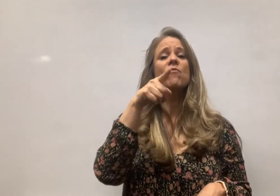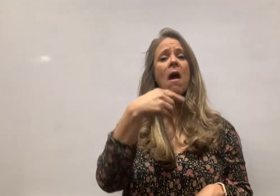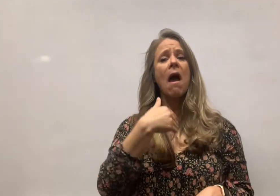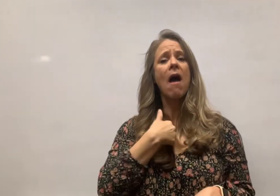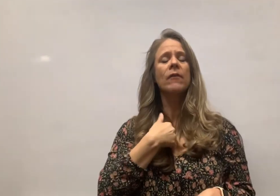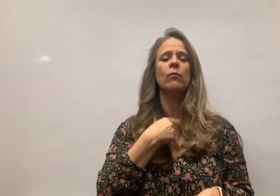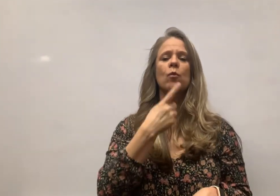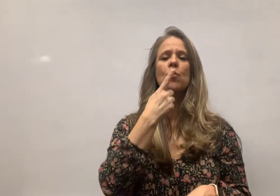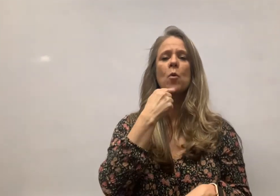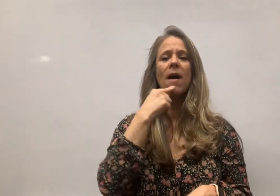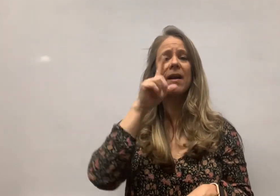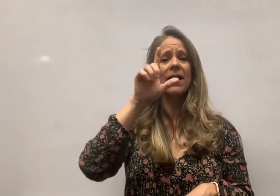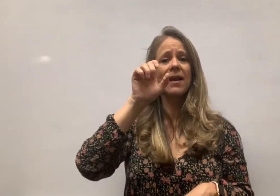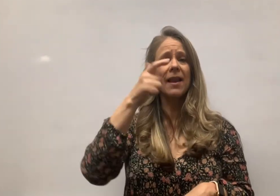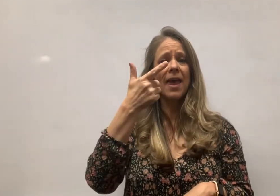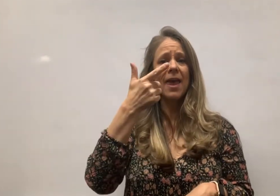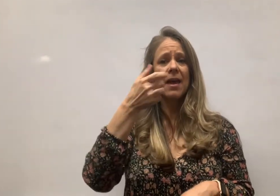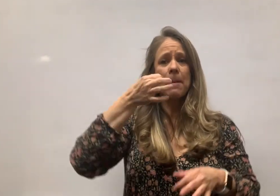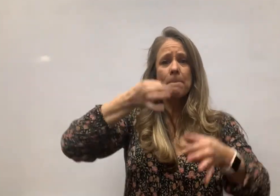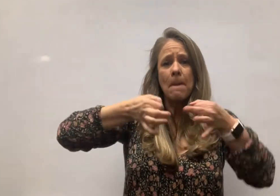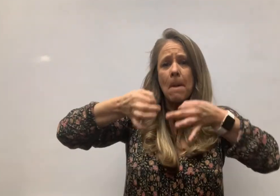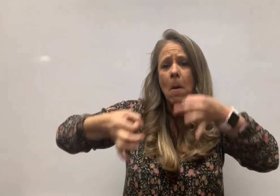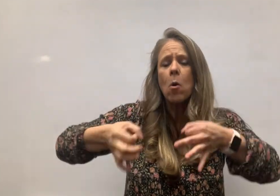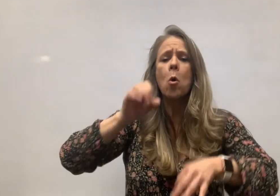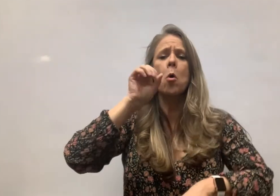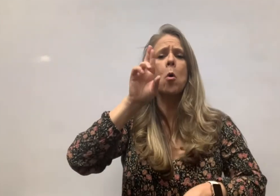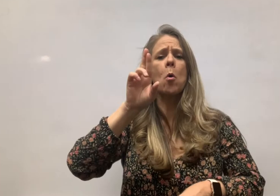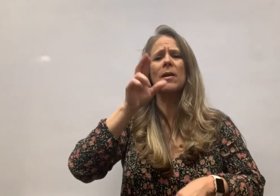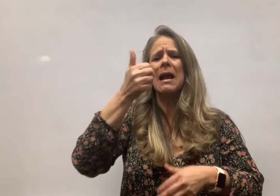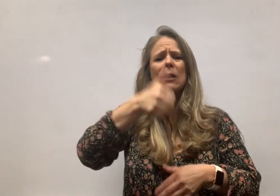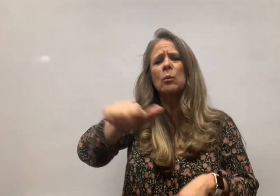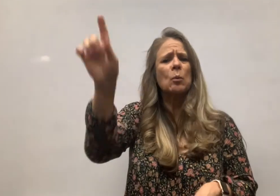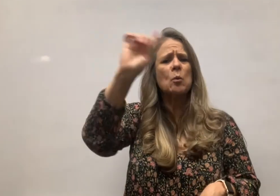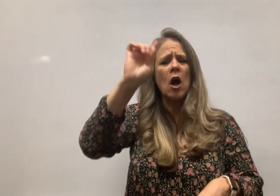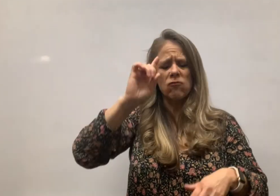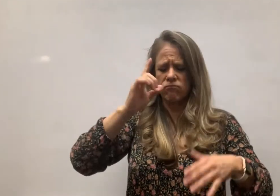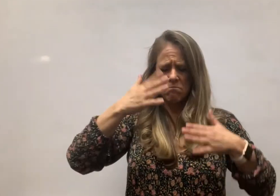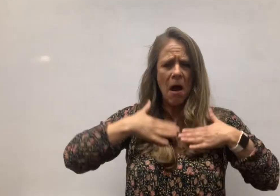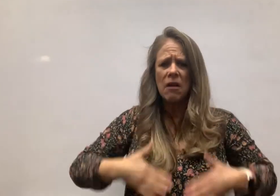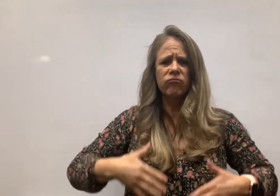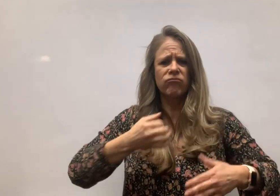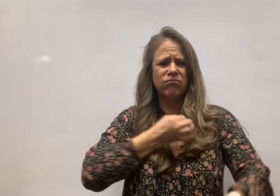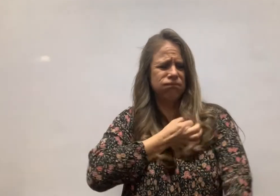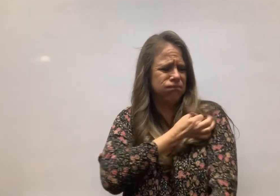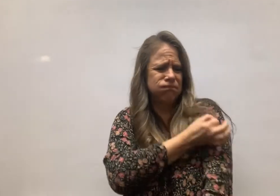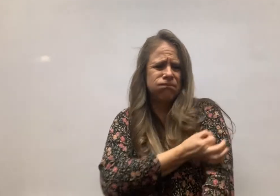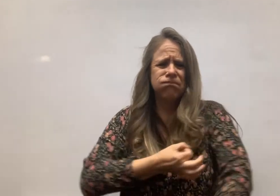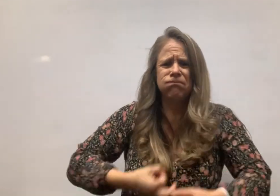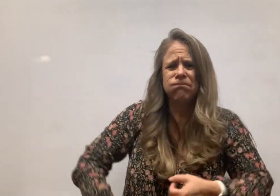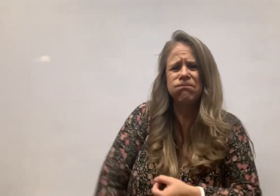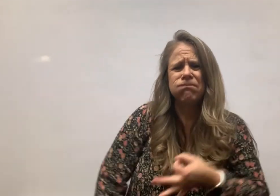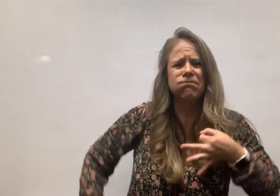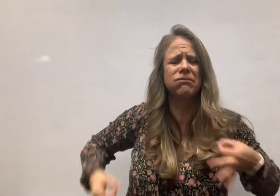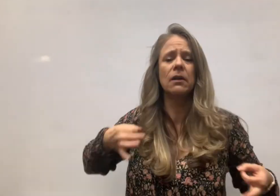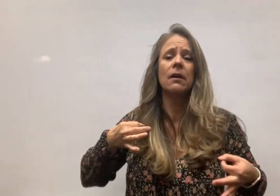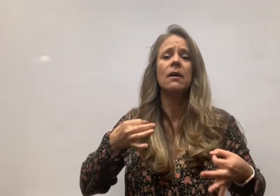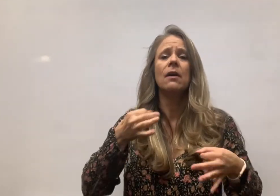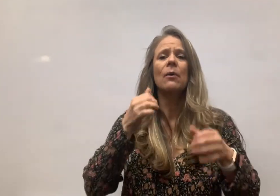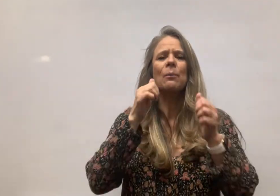If you have red dots on your leg(s) or anywhere on